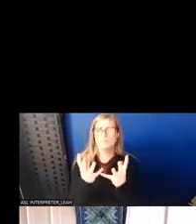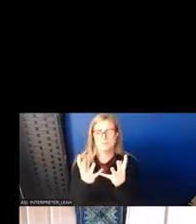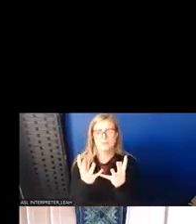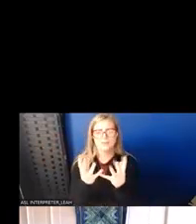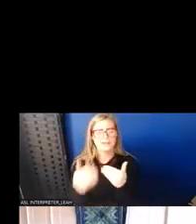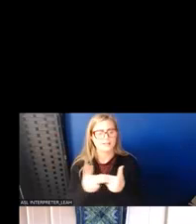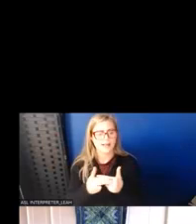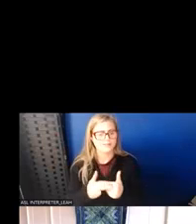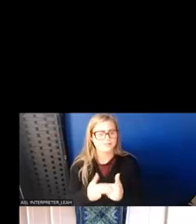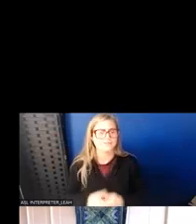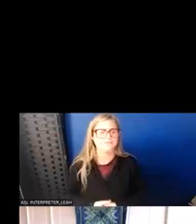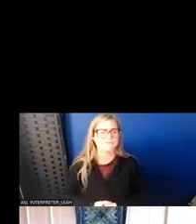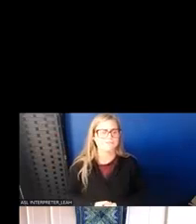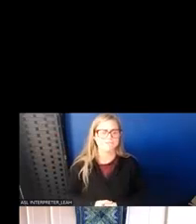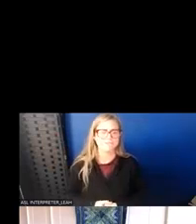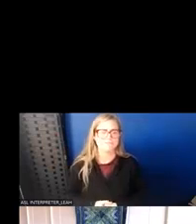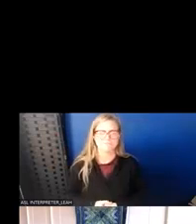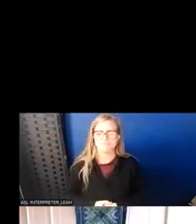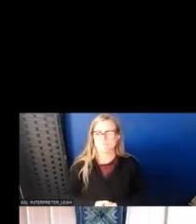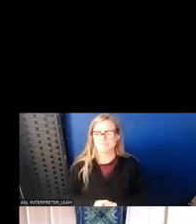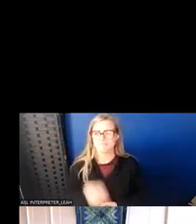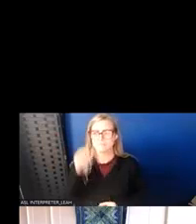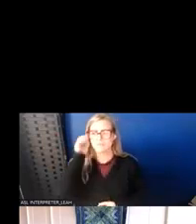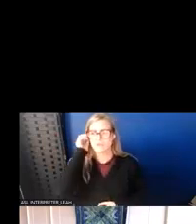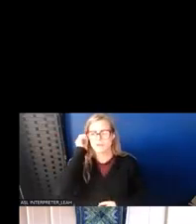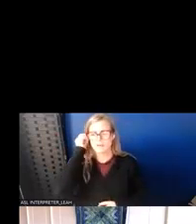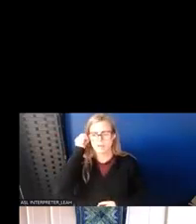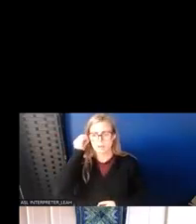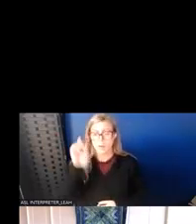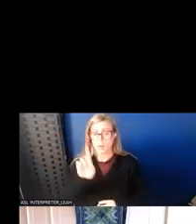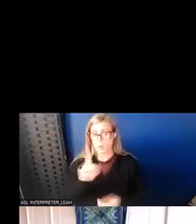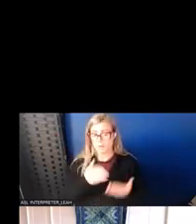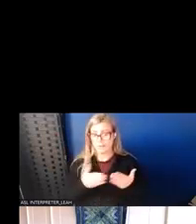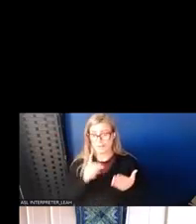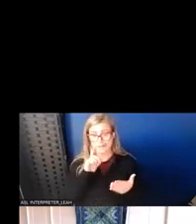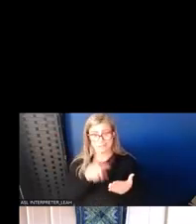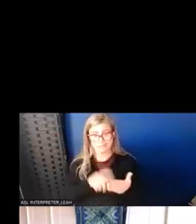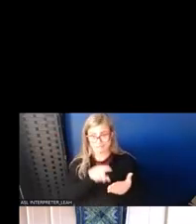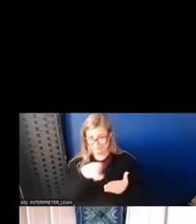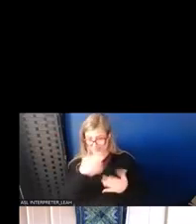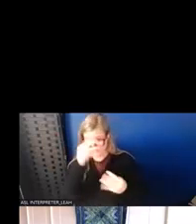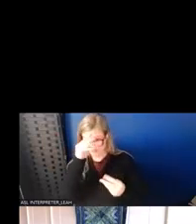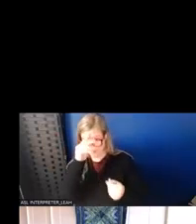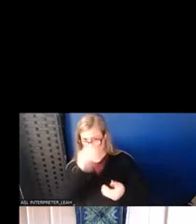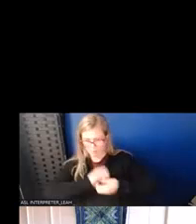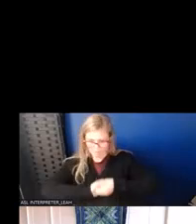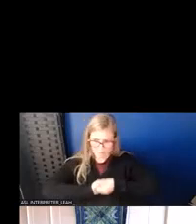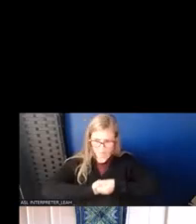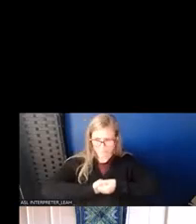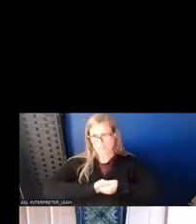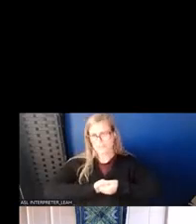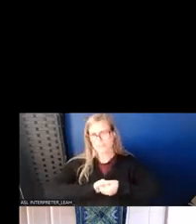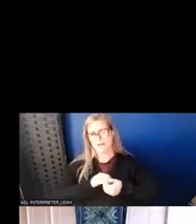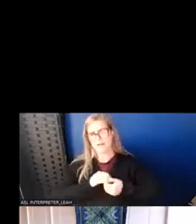One of the things is that we think about when we think about collaboration and transdisciplinarity is what's